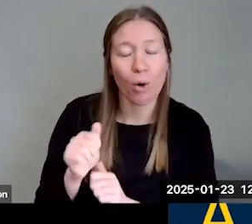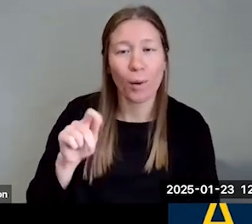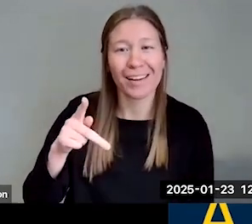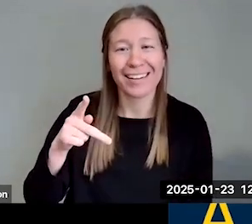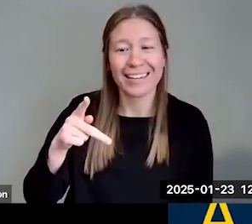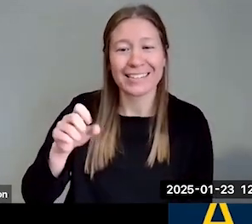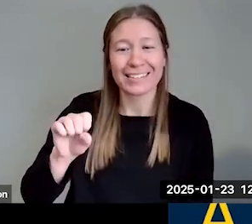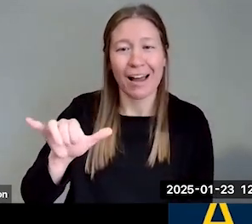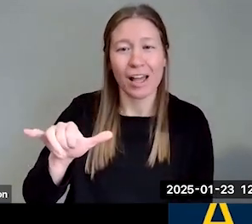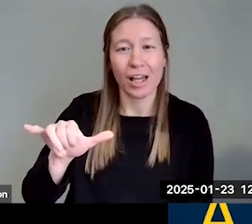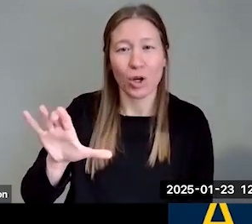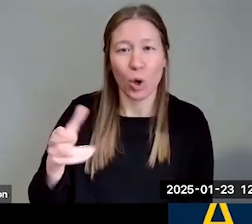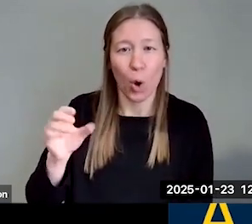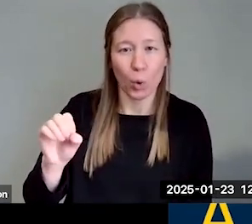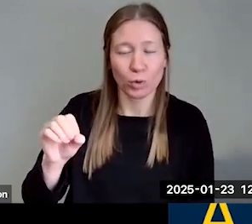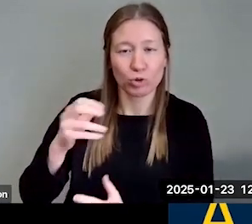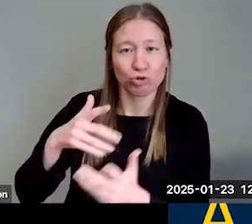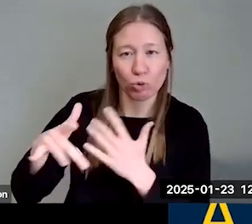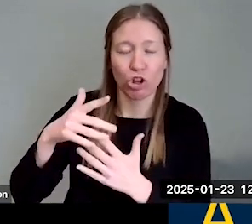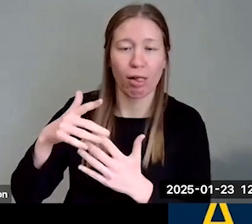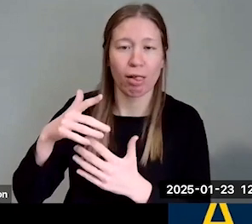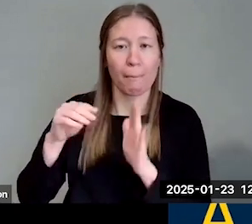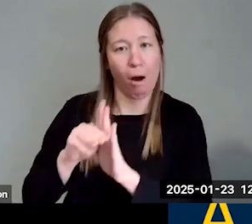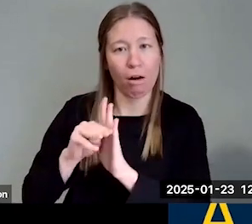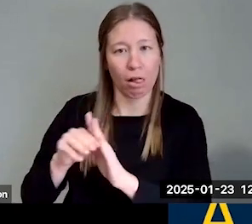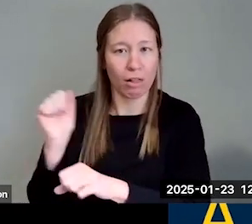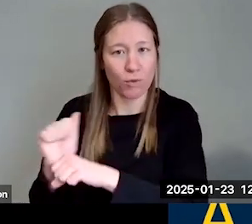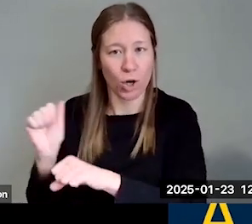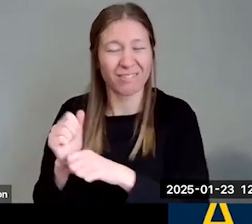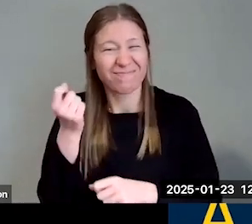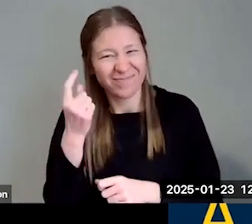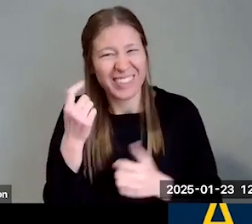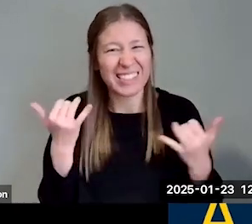However, today we're going to focus mainly on the legal model,